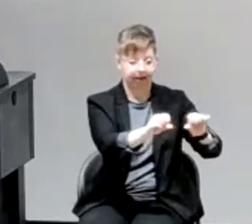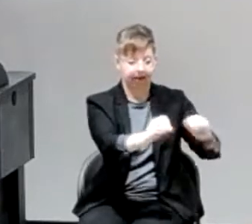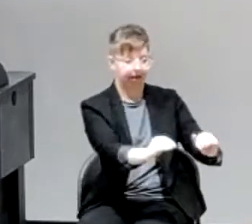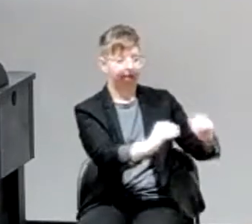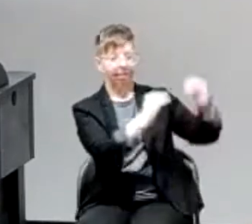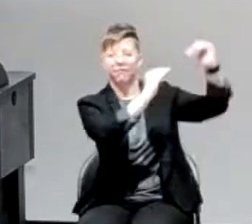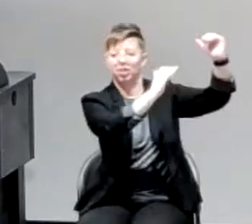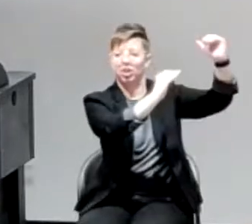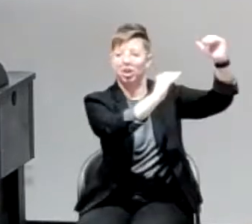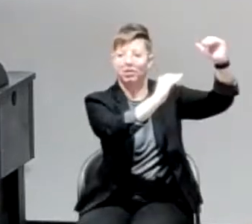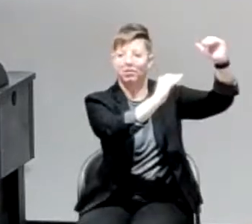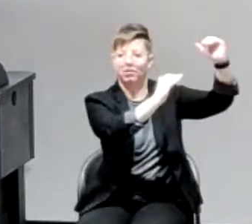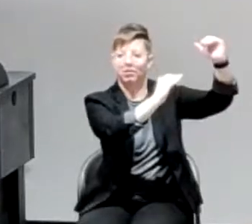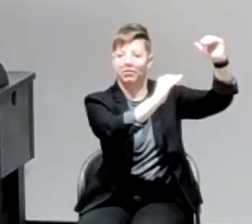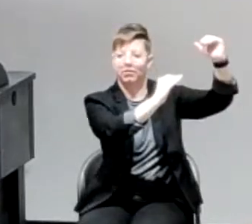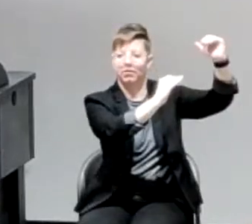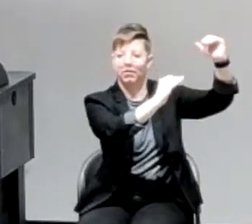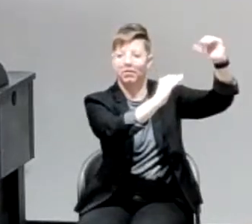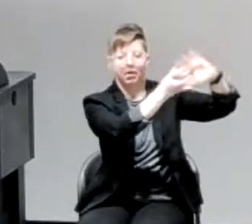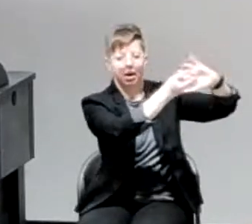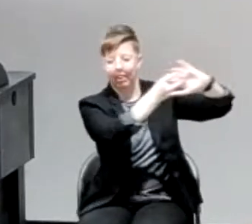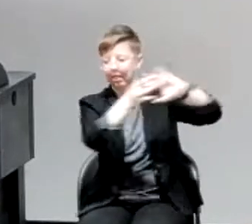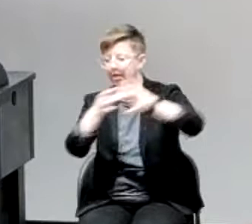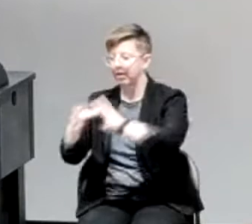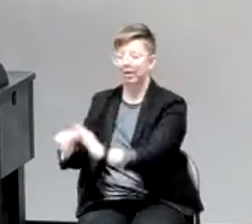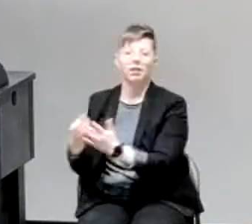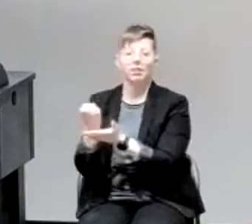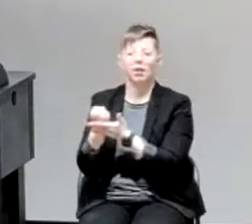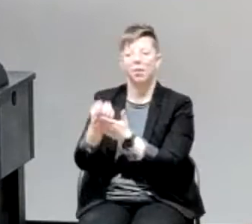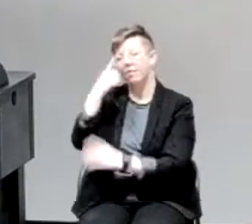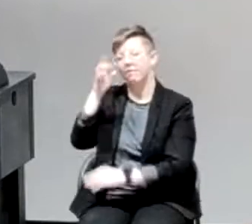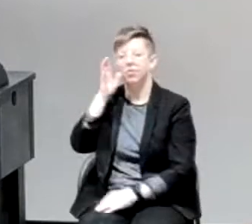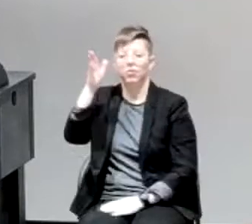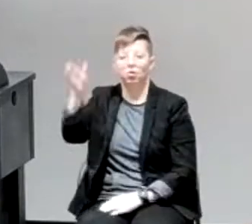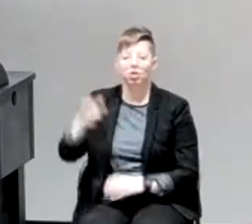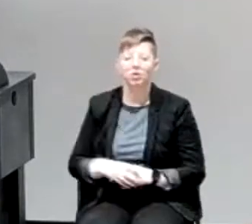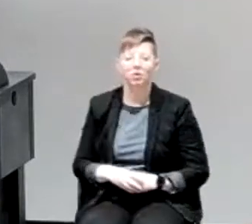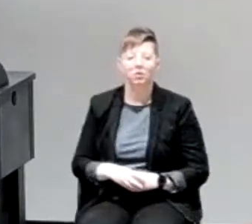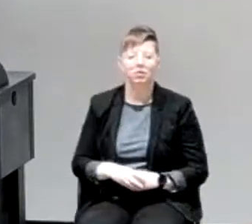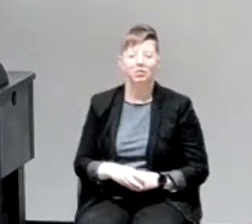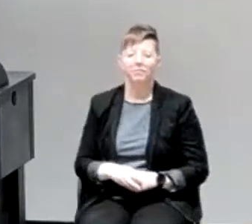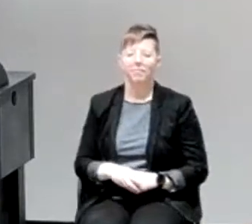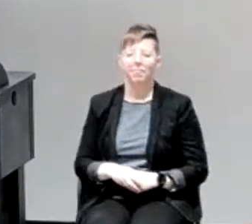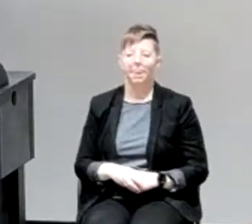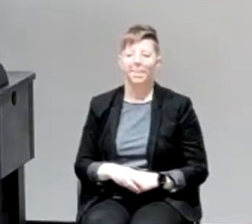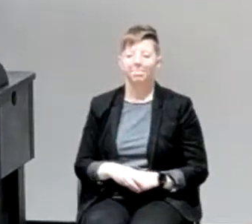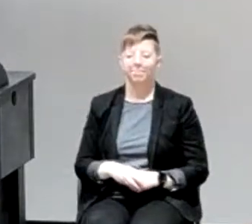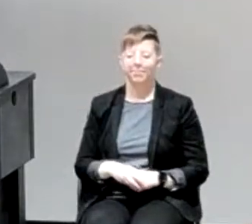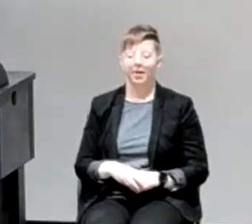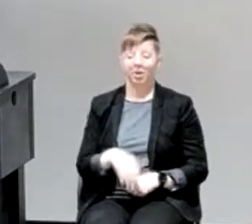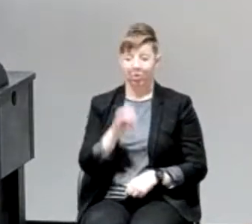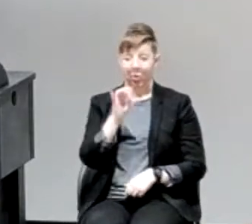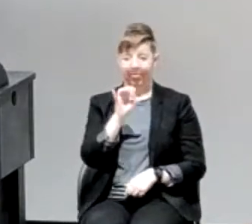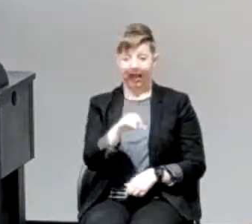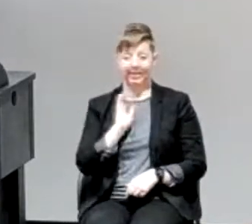We will either show the world how to heroin else our superpower which is our diversity, to leverage it to lay claim to the